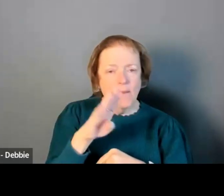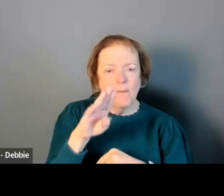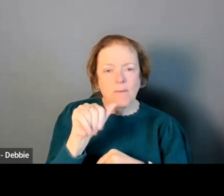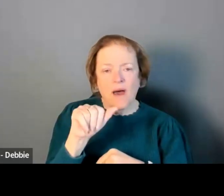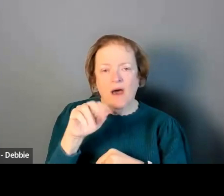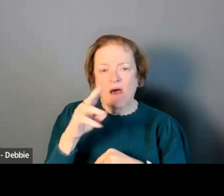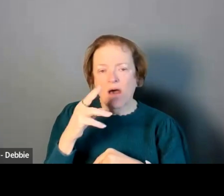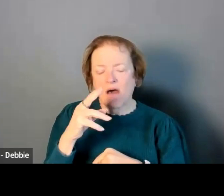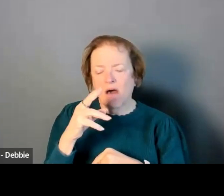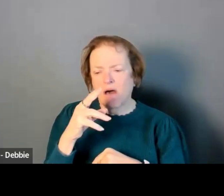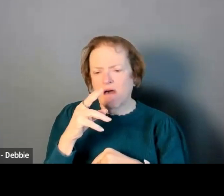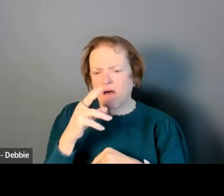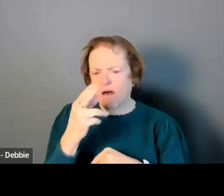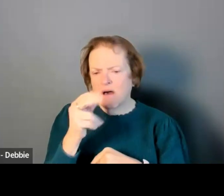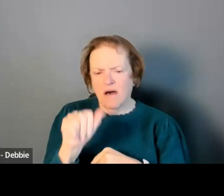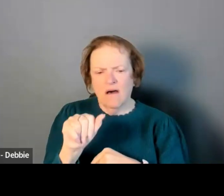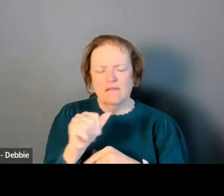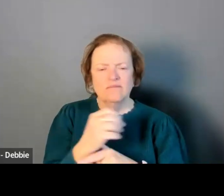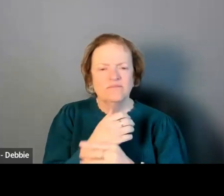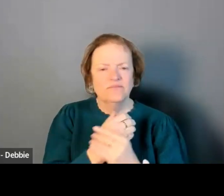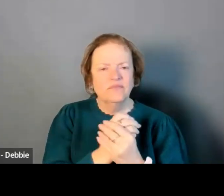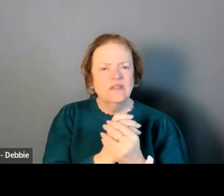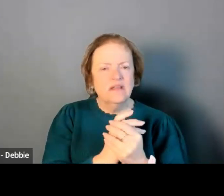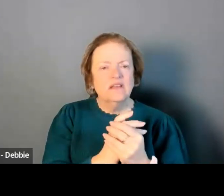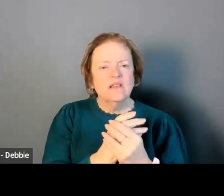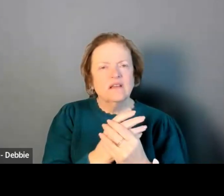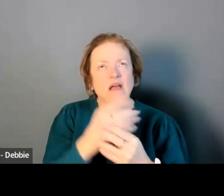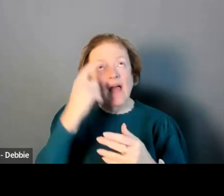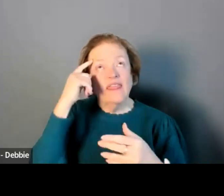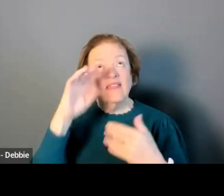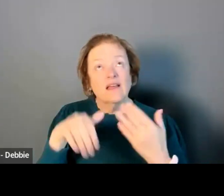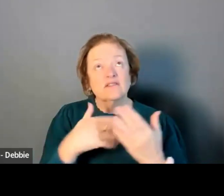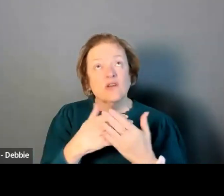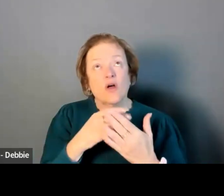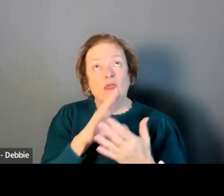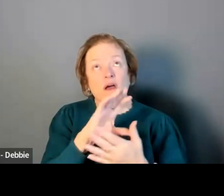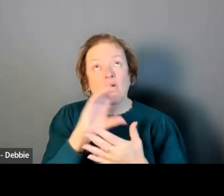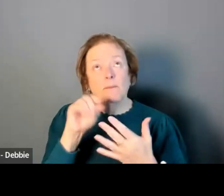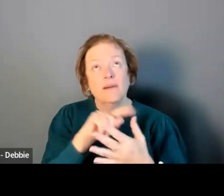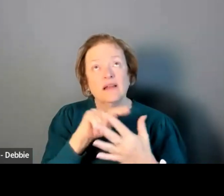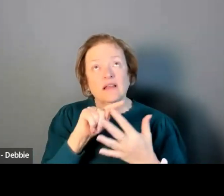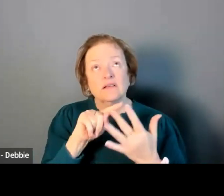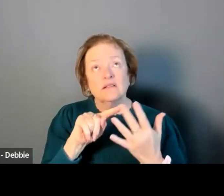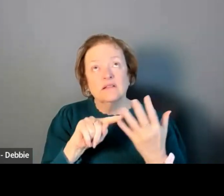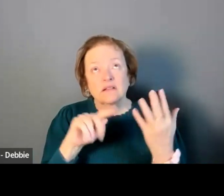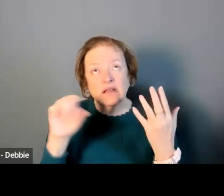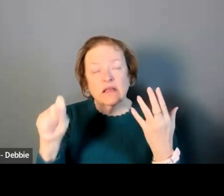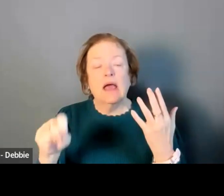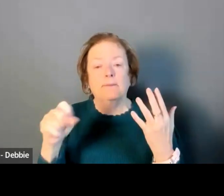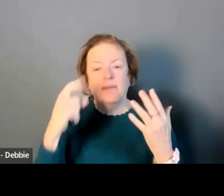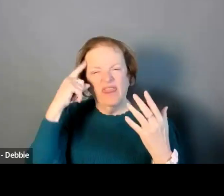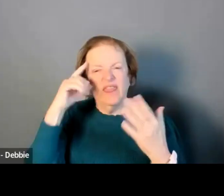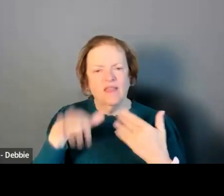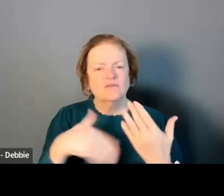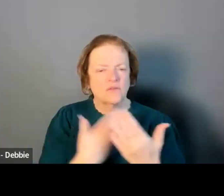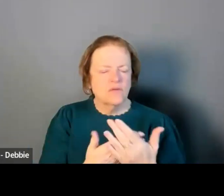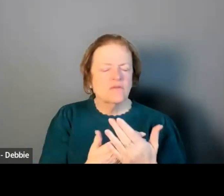Let me think, I think that's the companies that, yes, I am thinking of the companies that we have, POs with, so that's usually what we use.